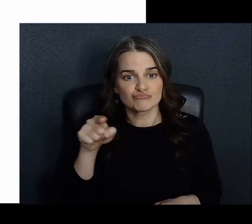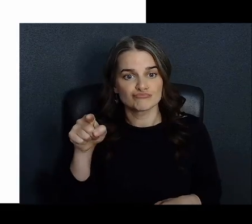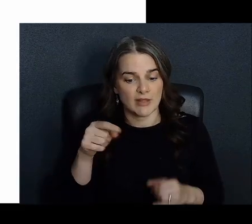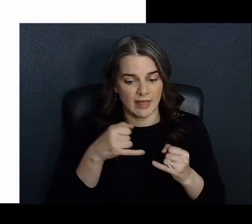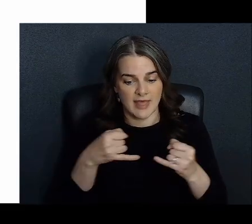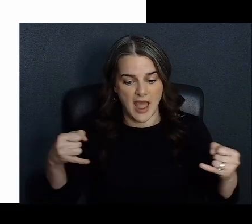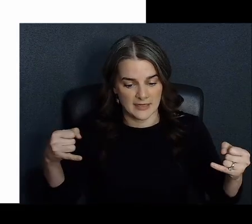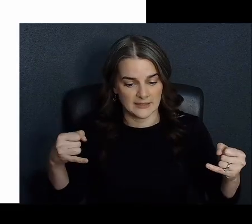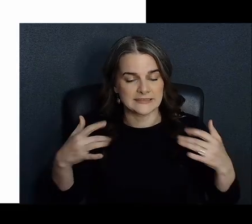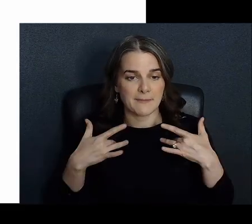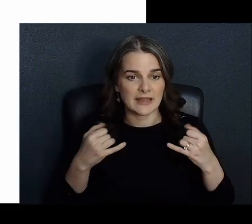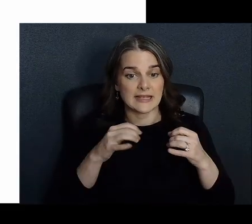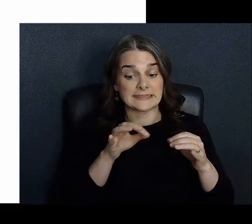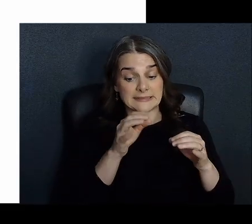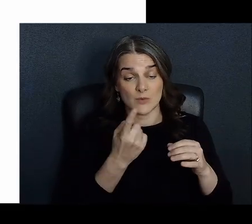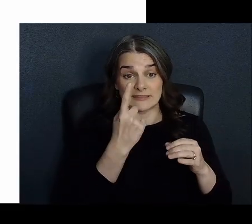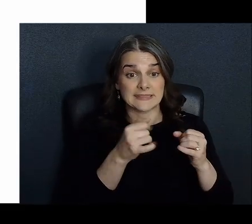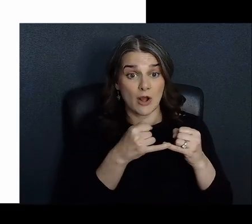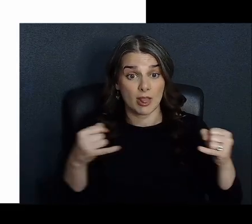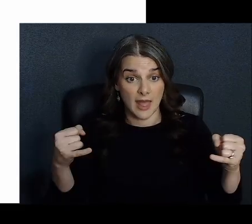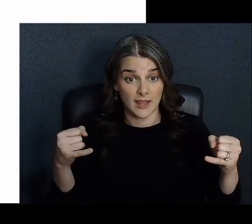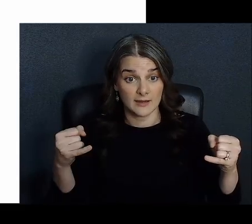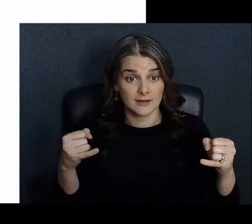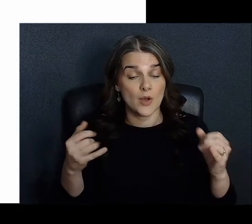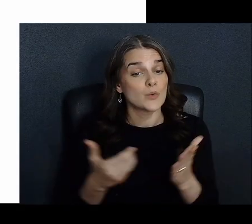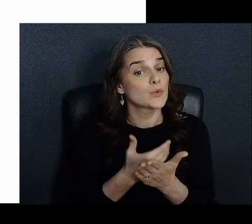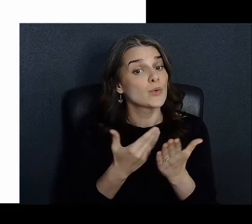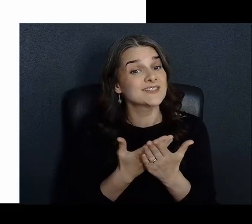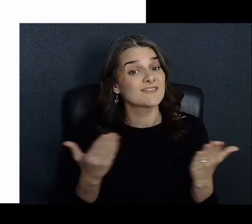There are some new devices coming out, one of which is from American Printing House for the Blind,